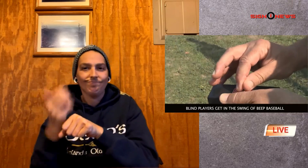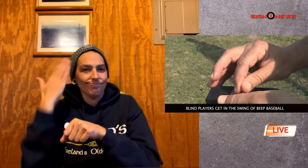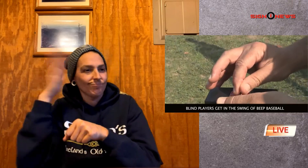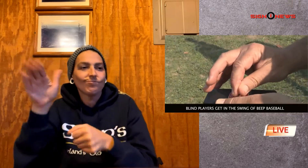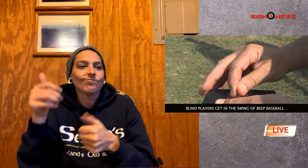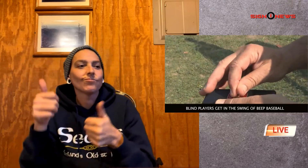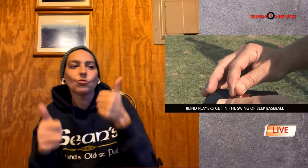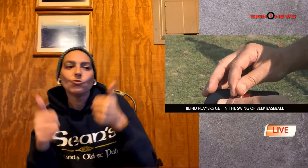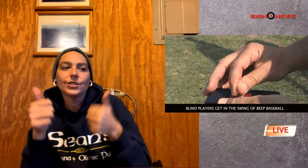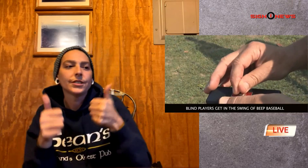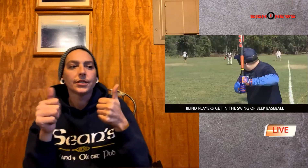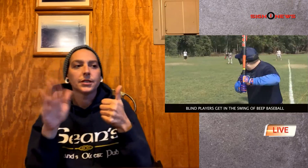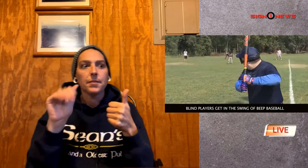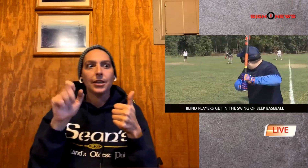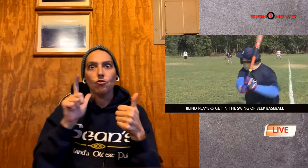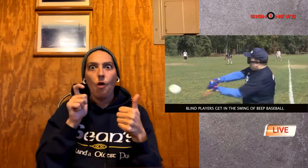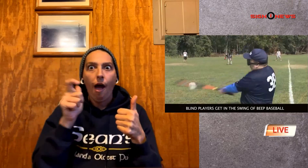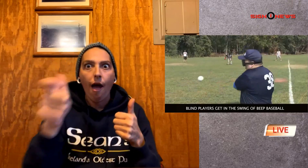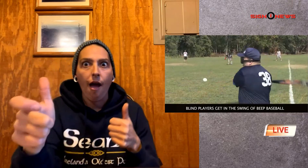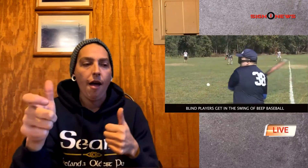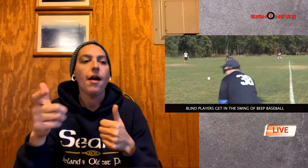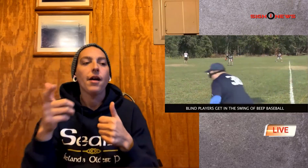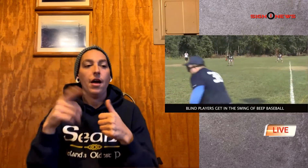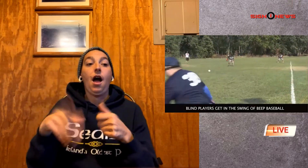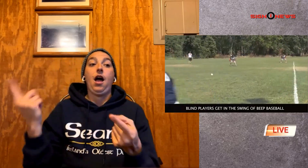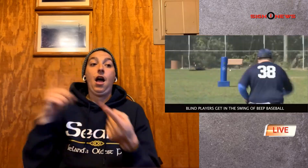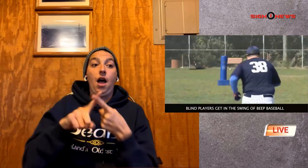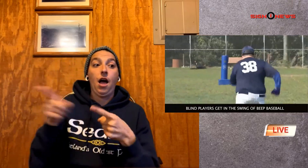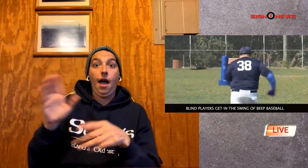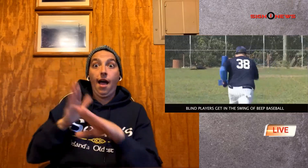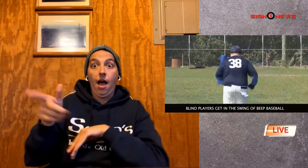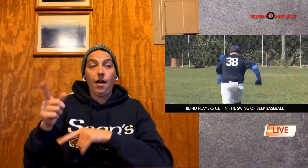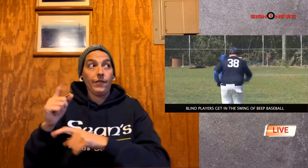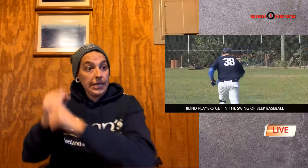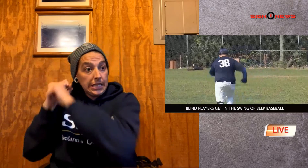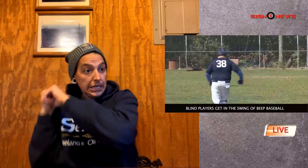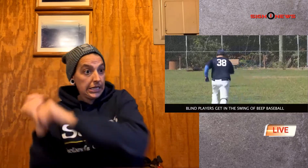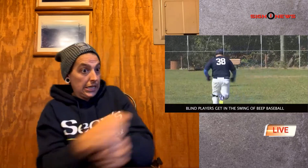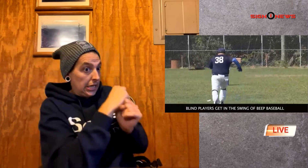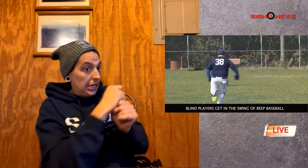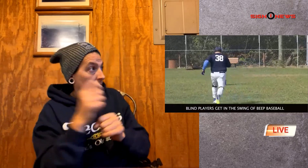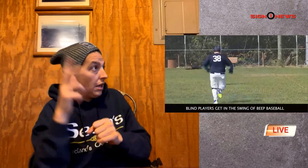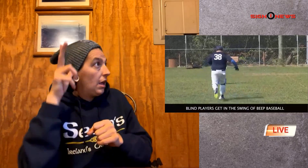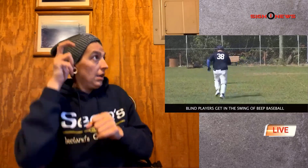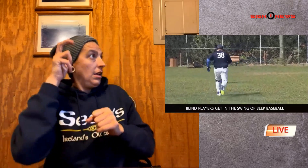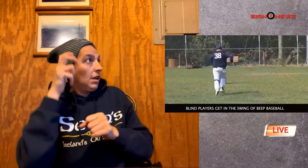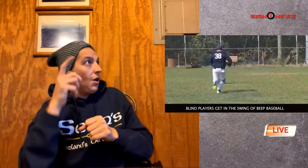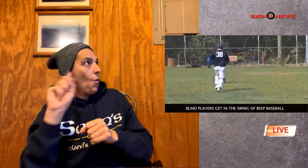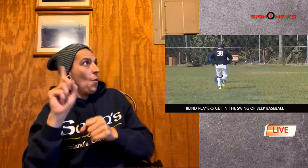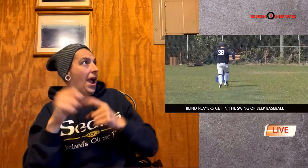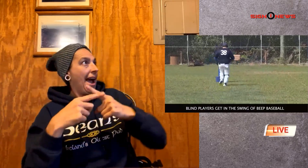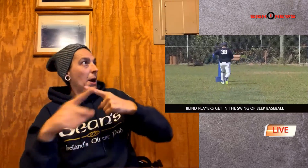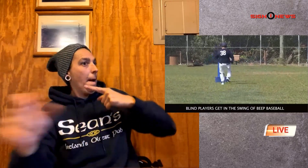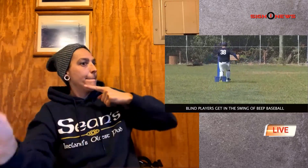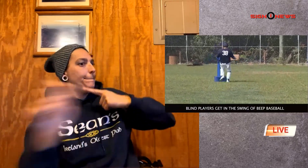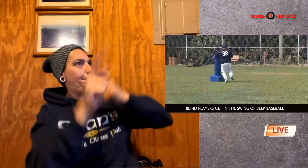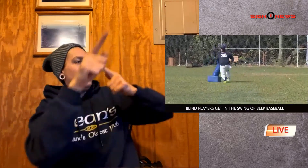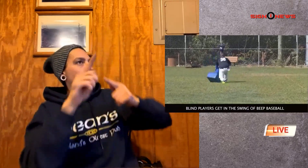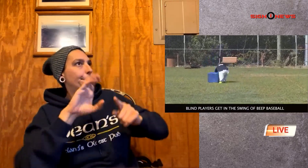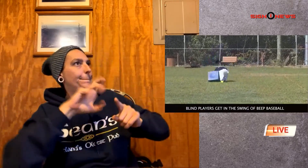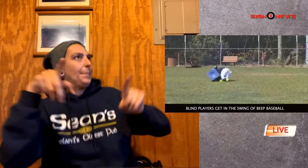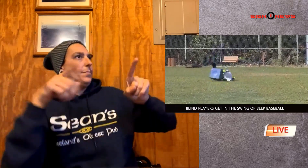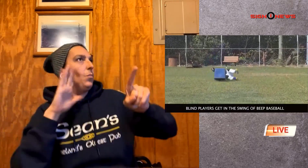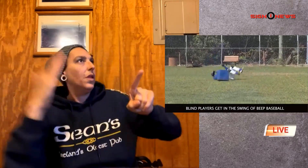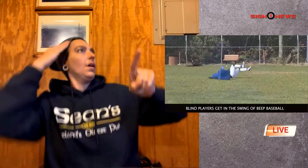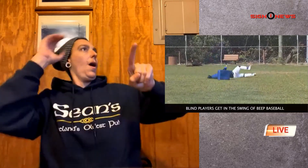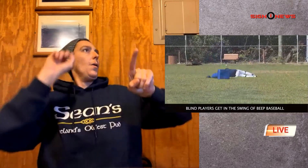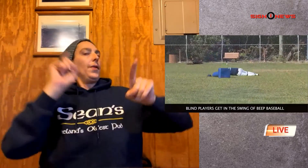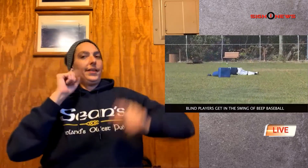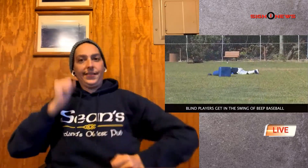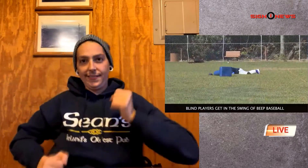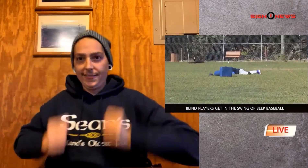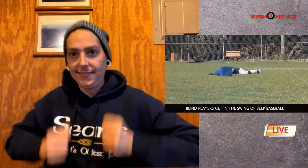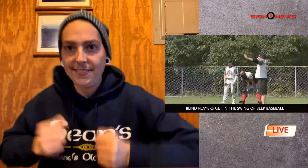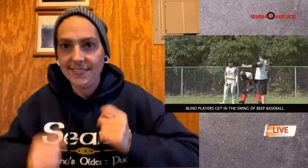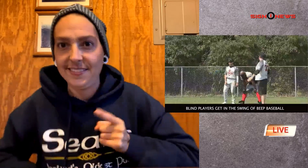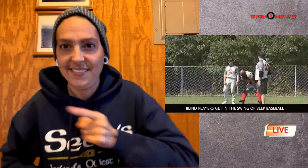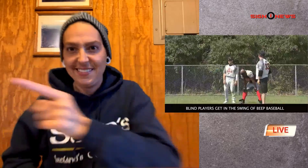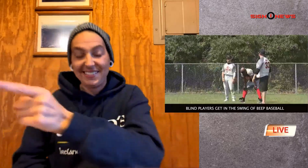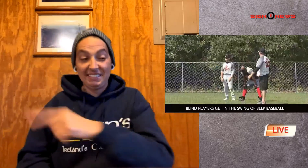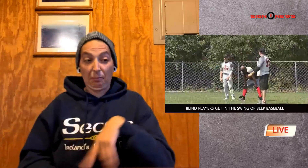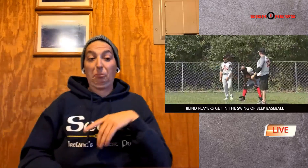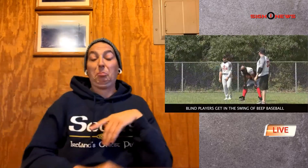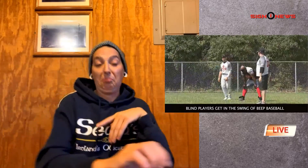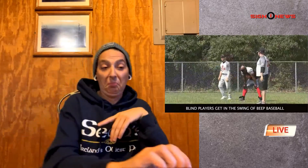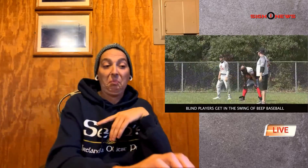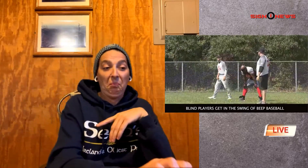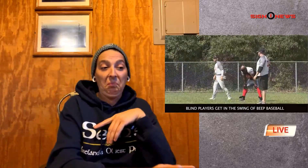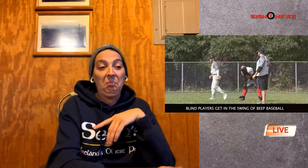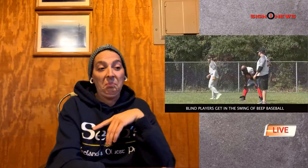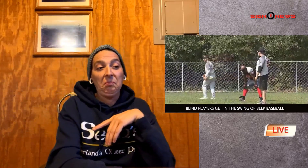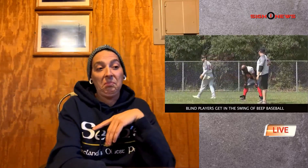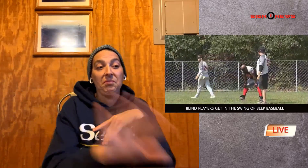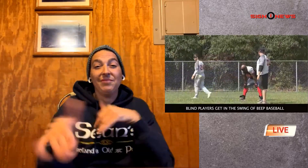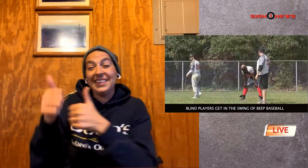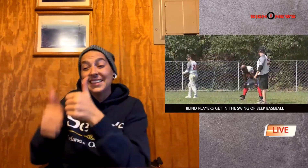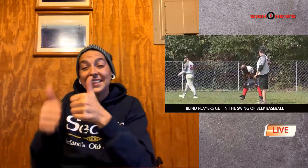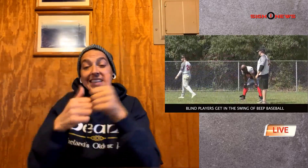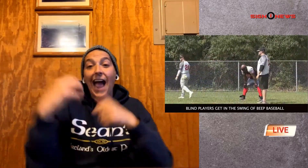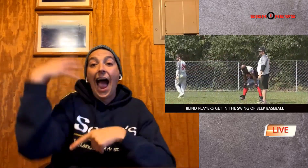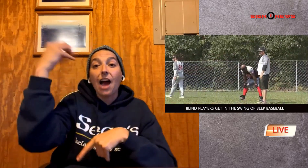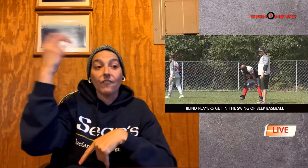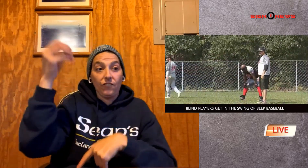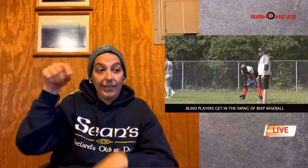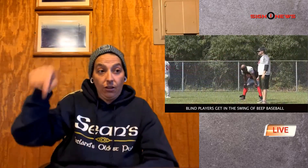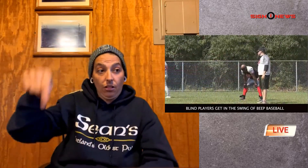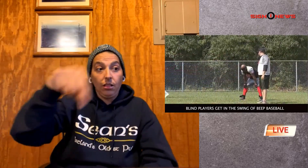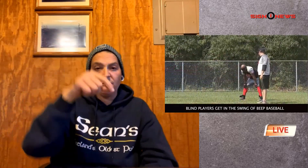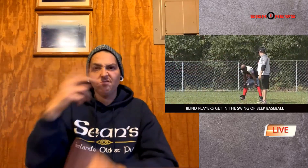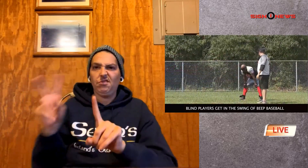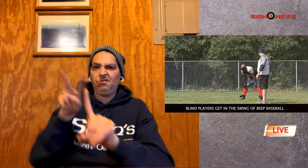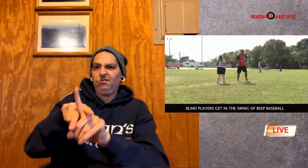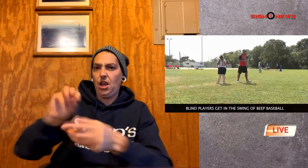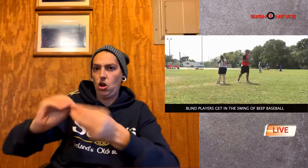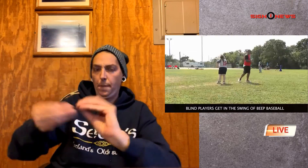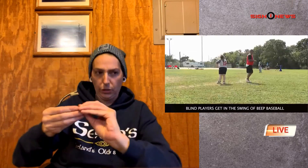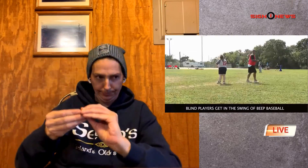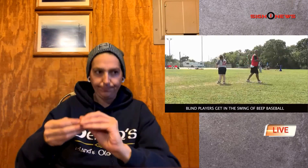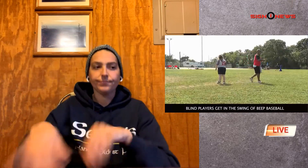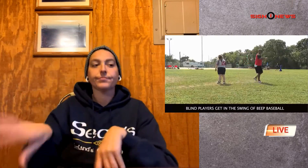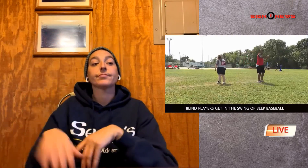doesn't know which base to run to until after they hit and hear which base beats